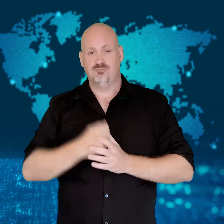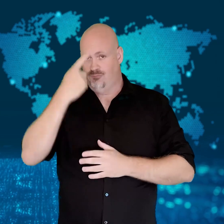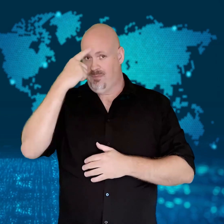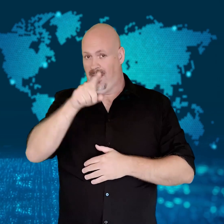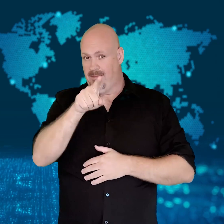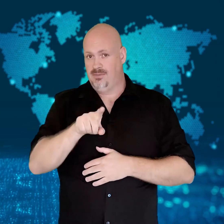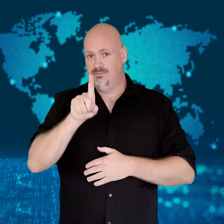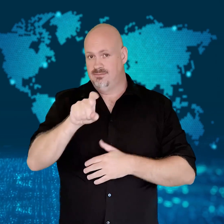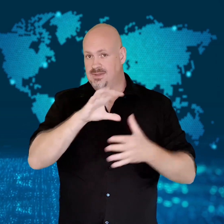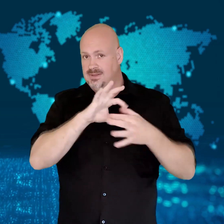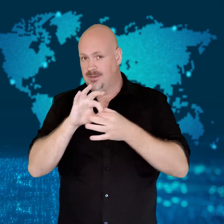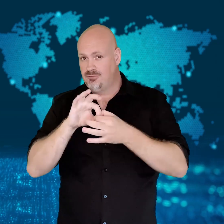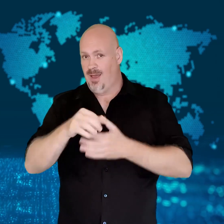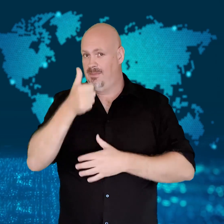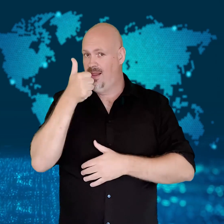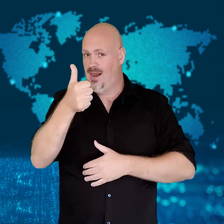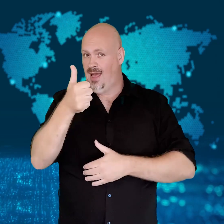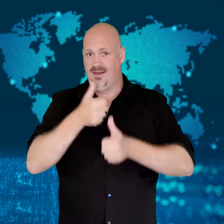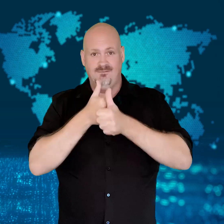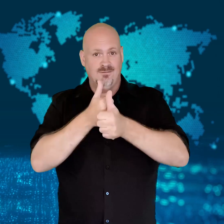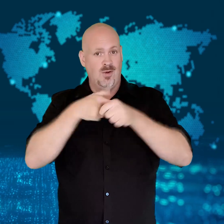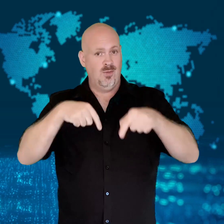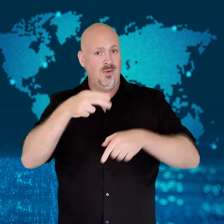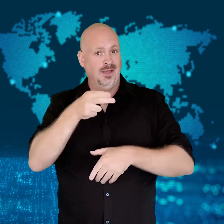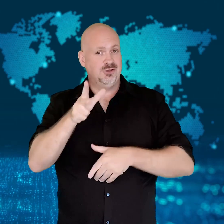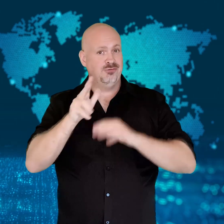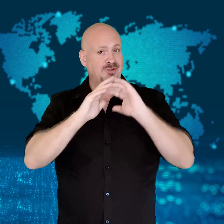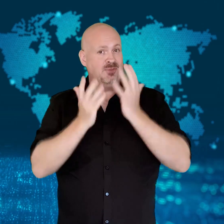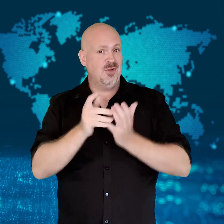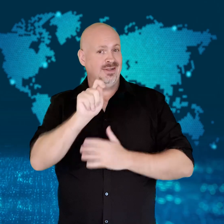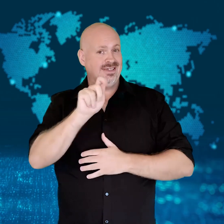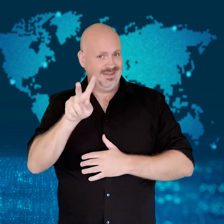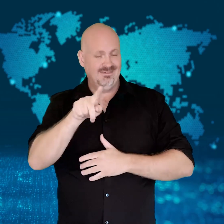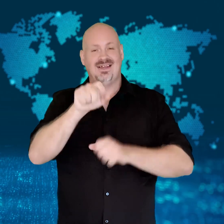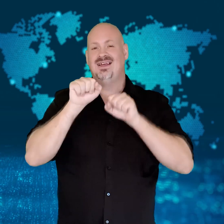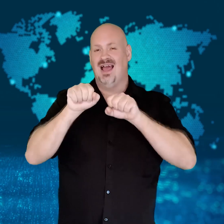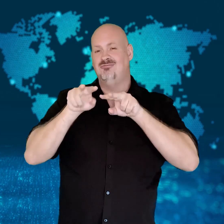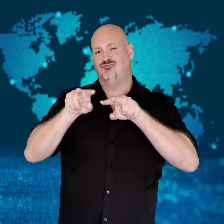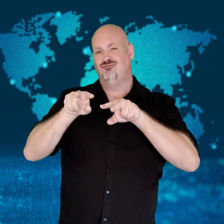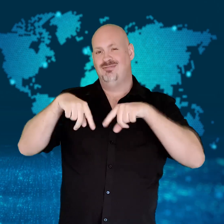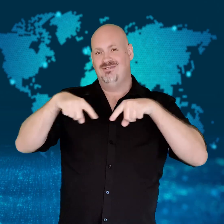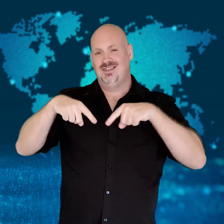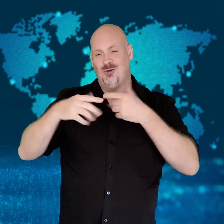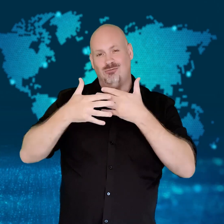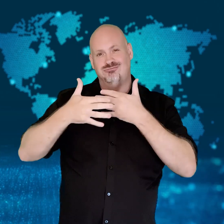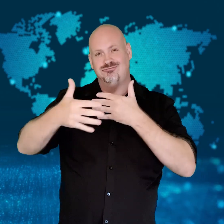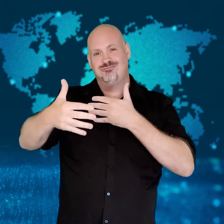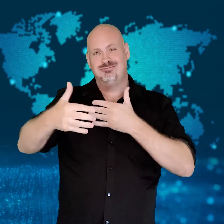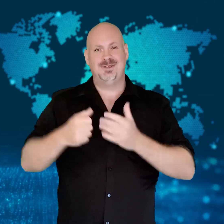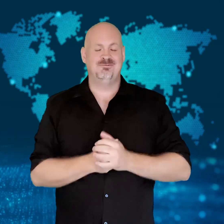Don't forget to subscribe, like, and follow H3 World TV to get new video updates!